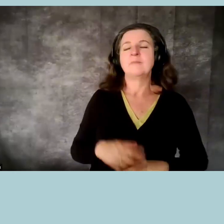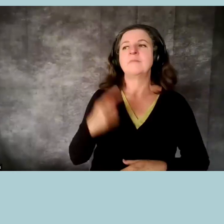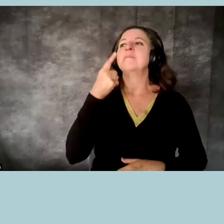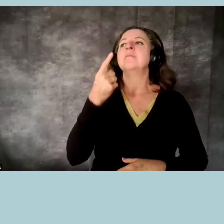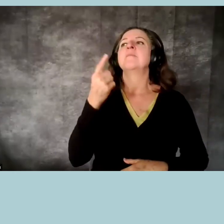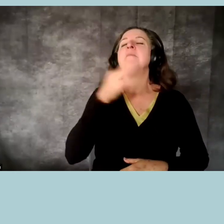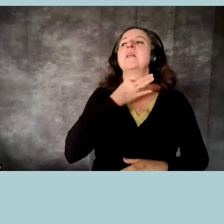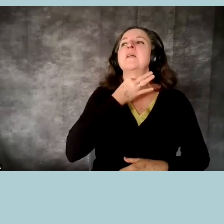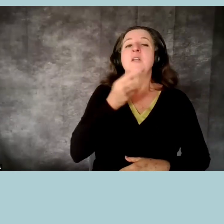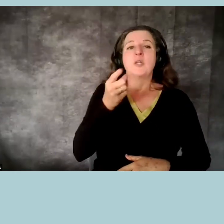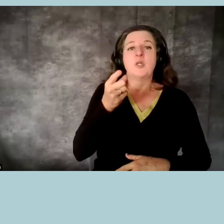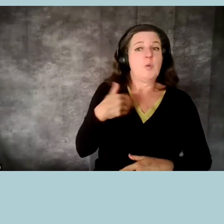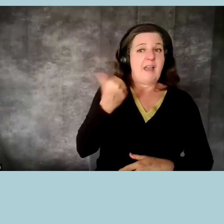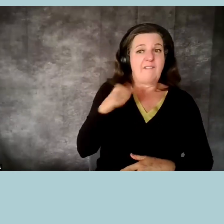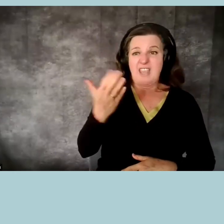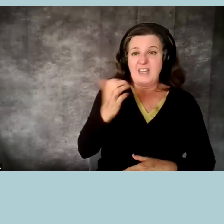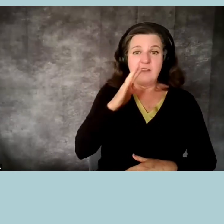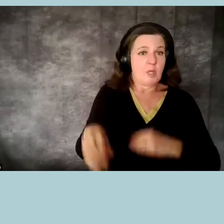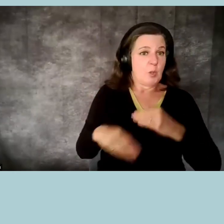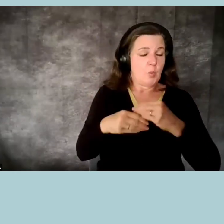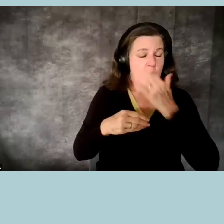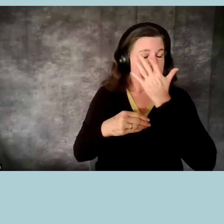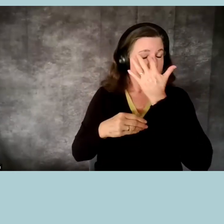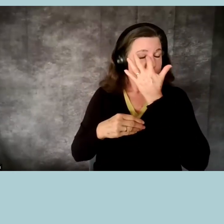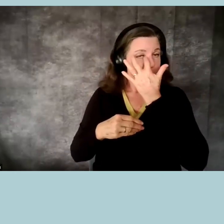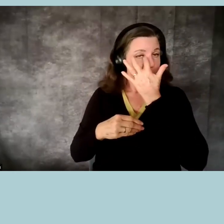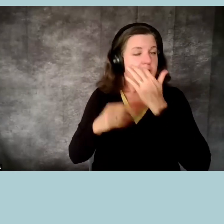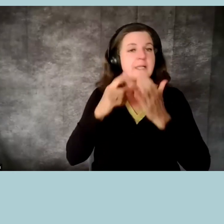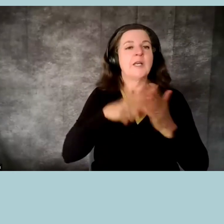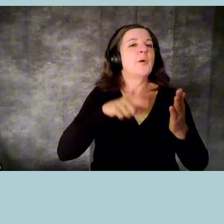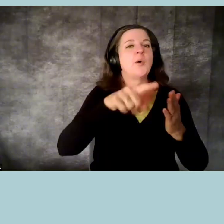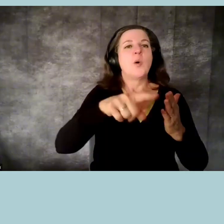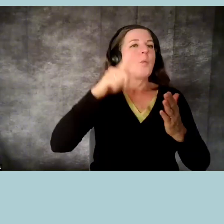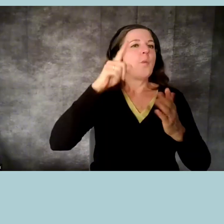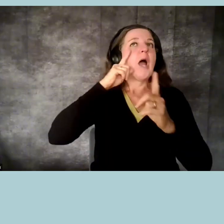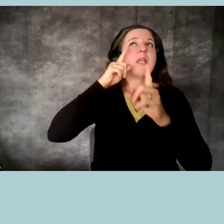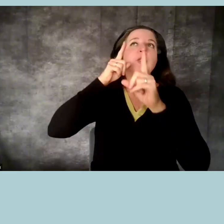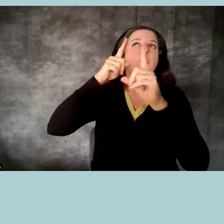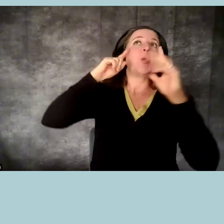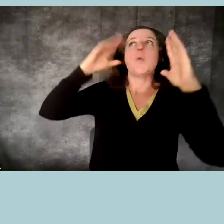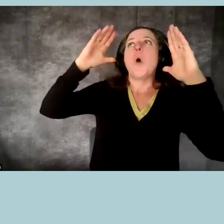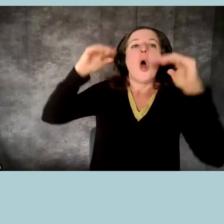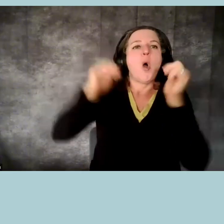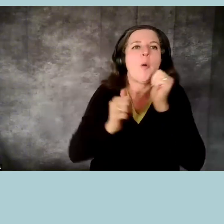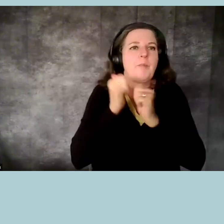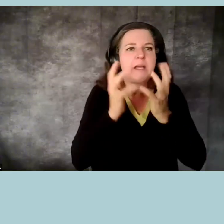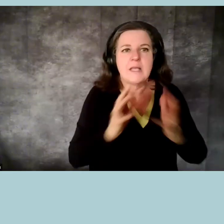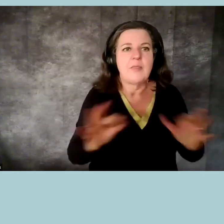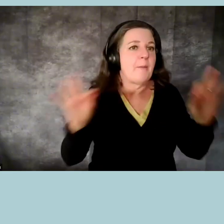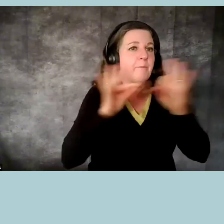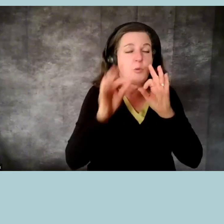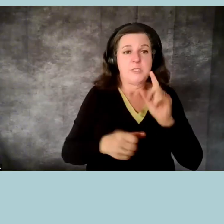add in terms of what would you hope will be the most important impacts of the strategic plan,